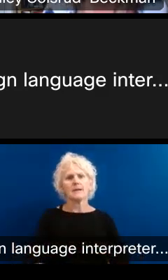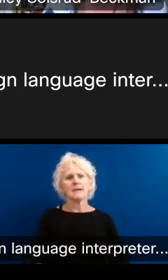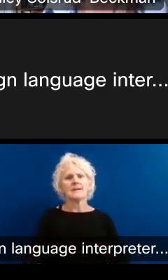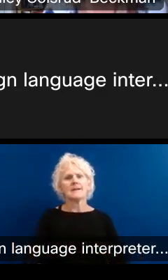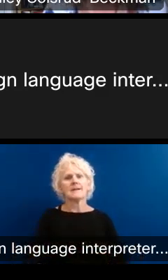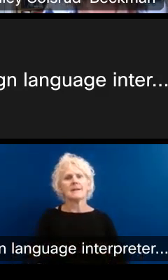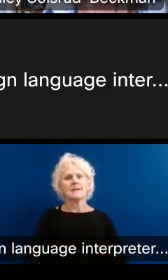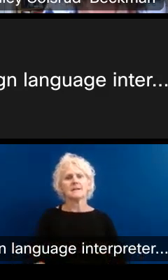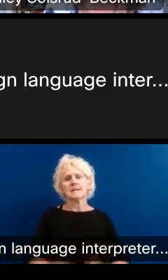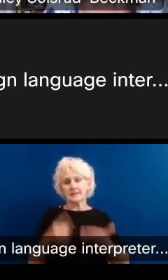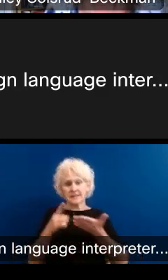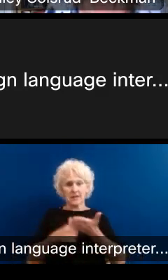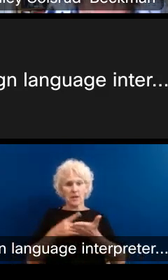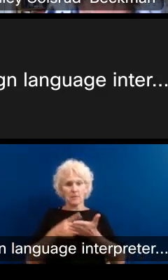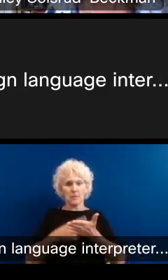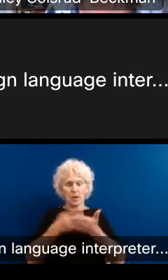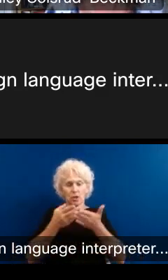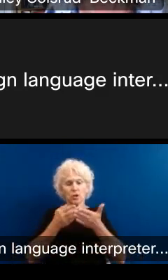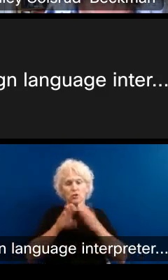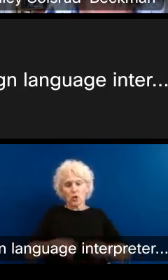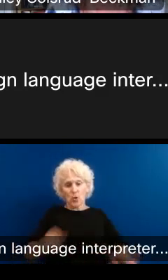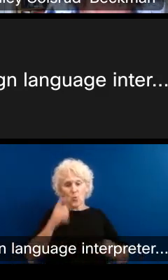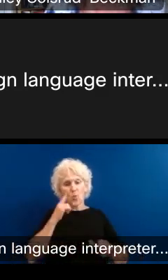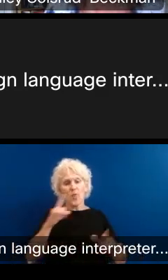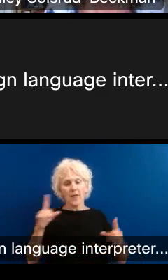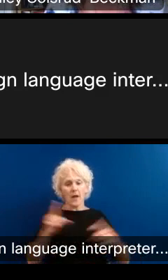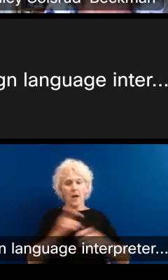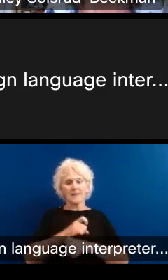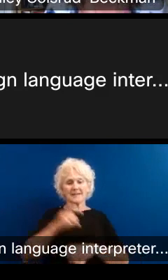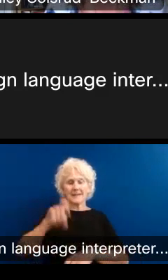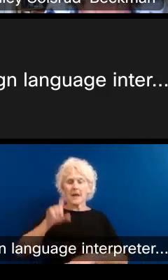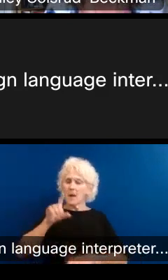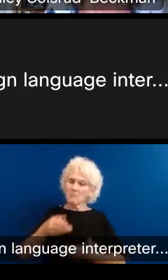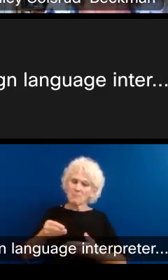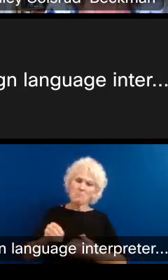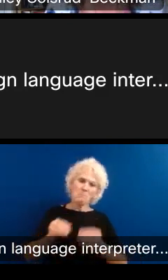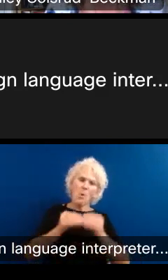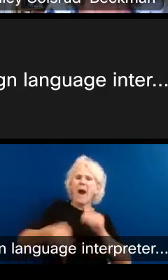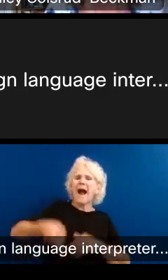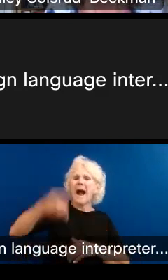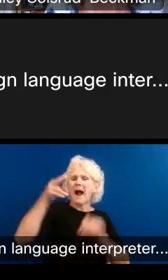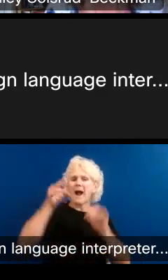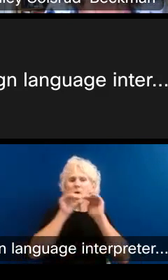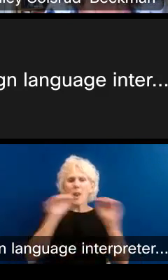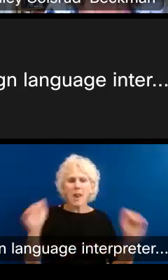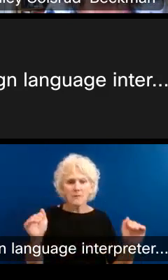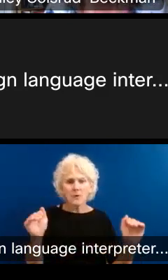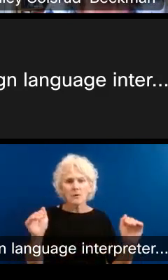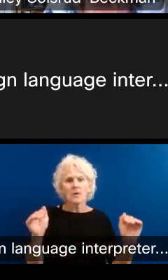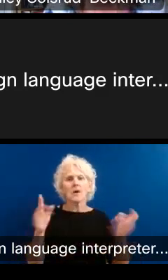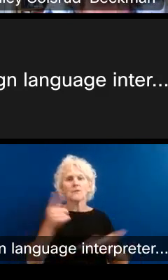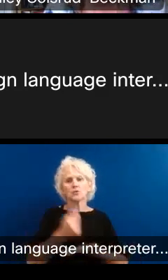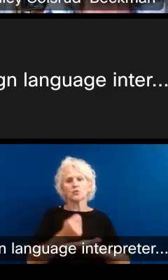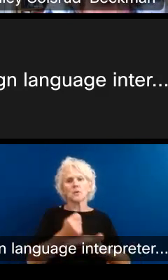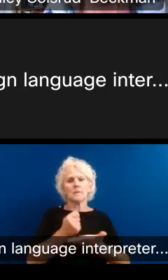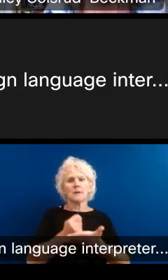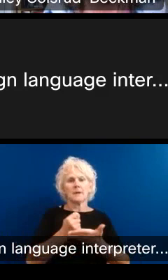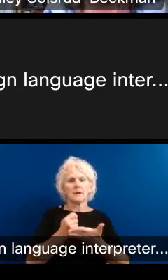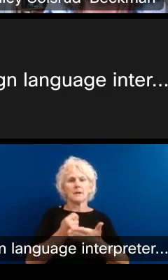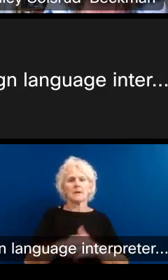Sometimes children with complex needs need a much higher level of treatment, and that can